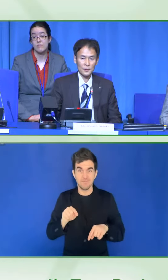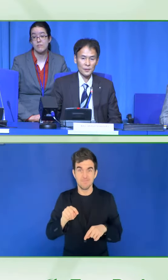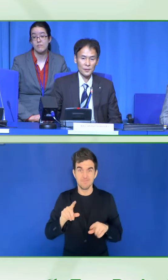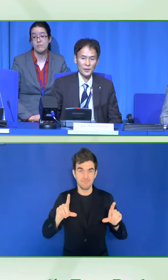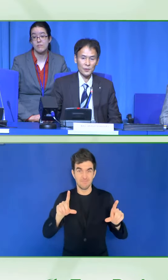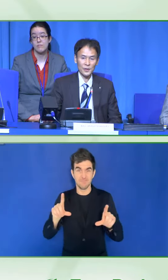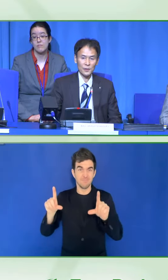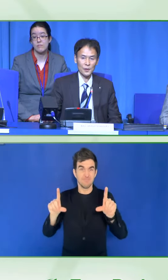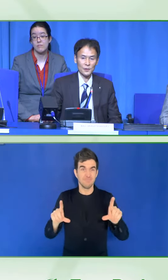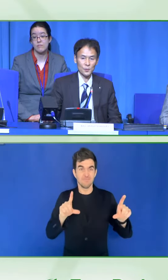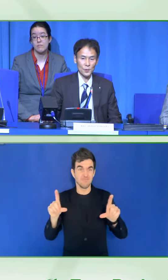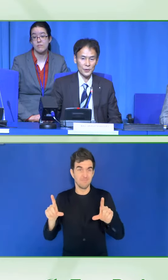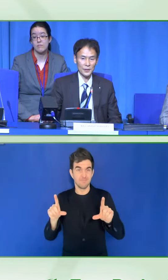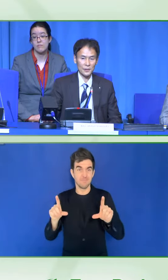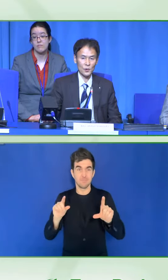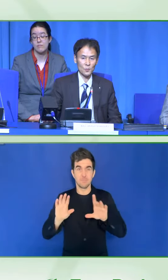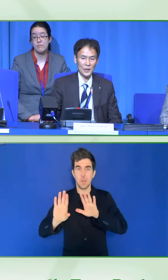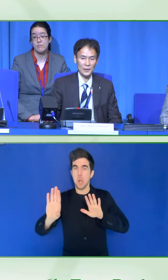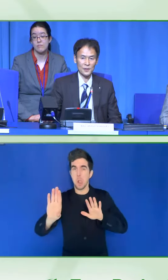And iOS version is available on Apple store.